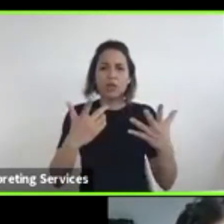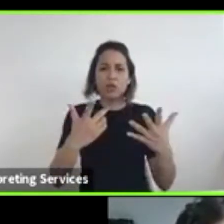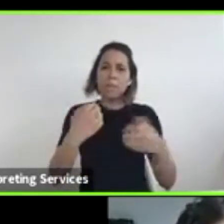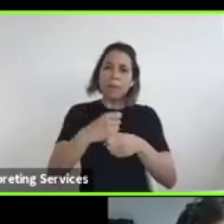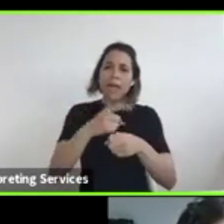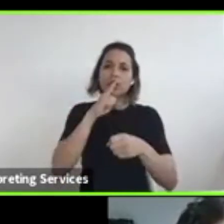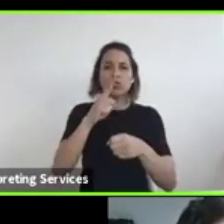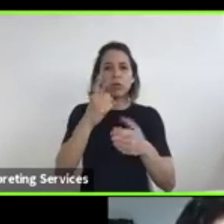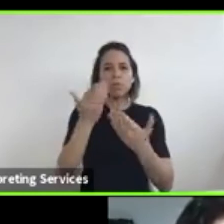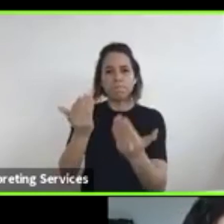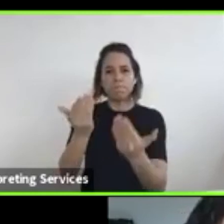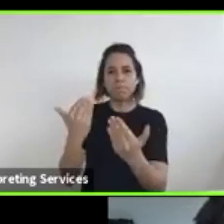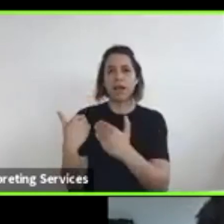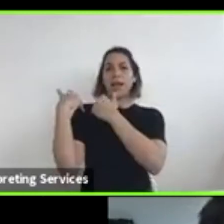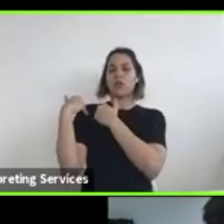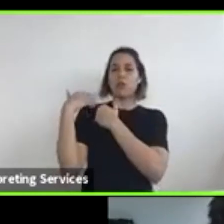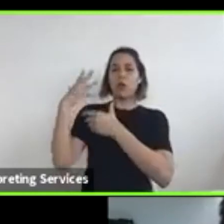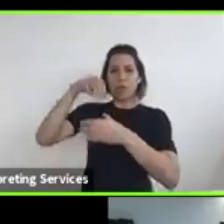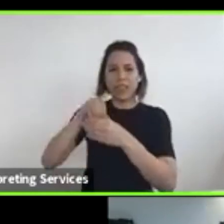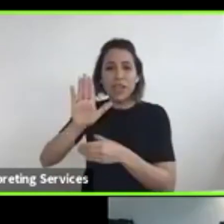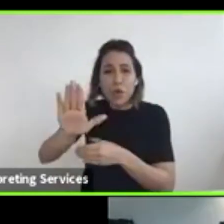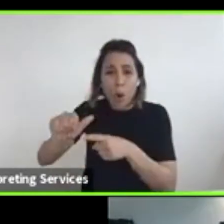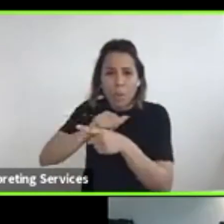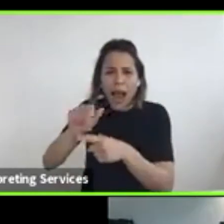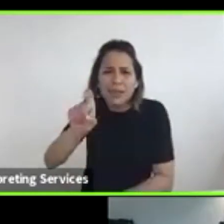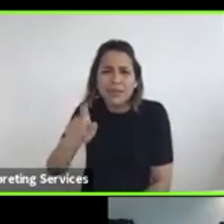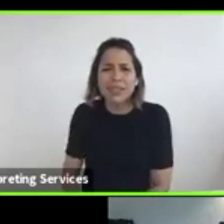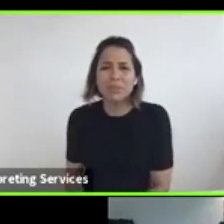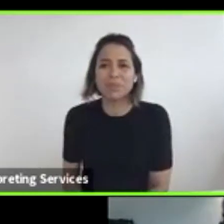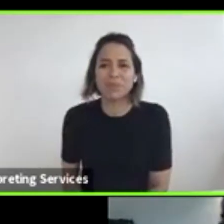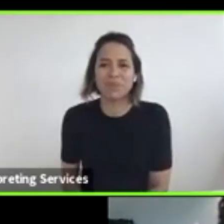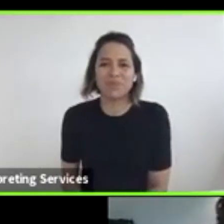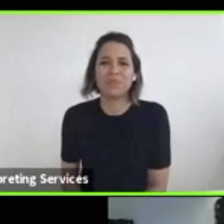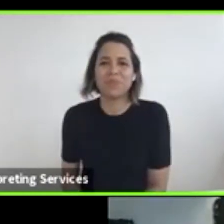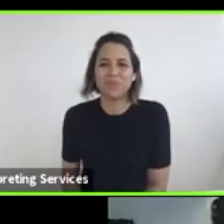IN YOUR PROCESS? (ALI): THAT'S A GREAT QUESTION,